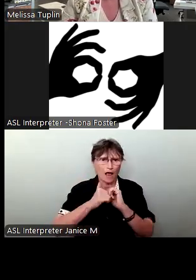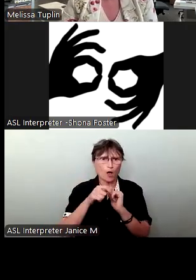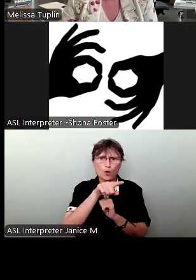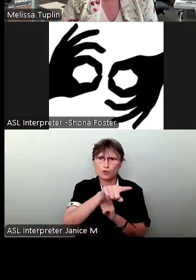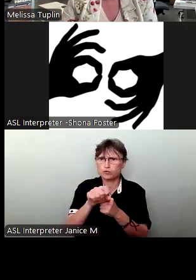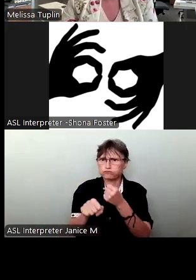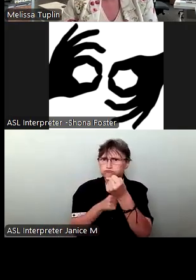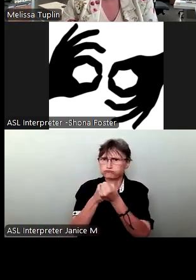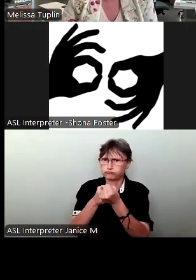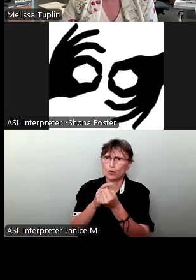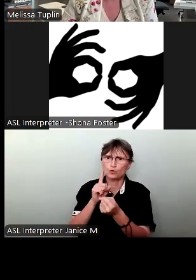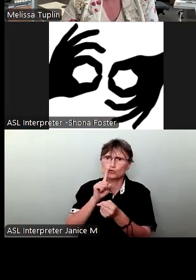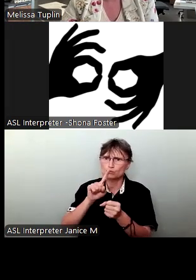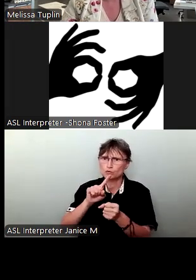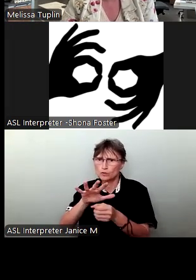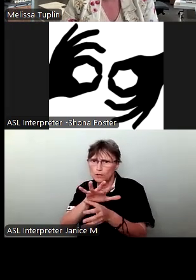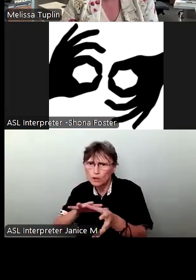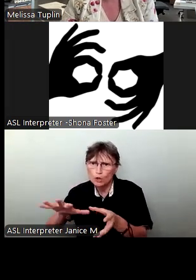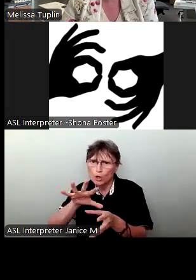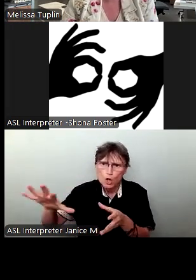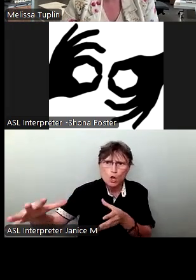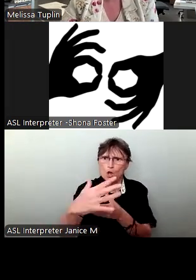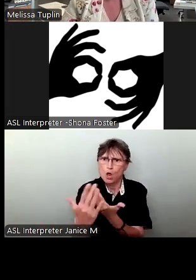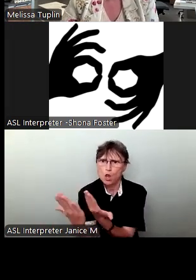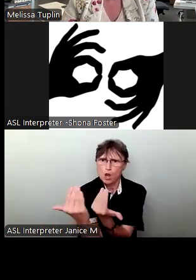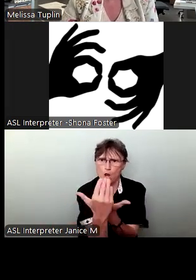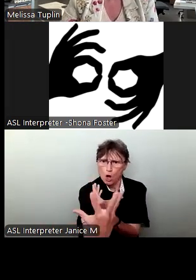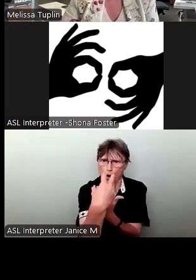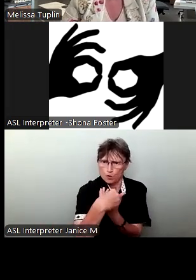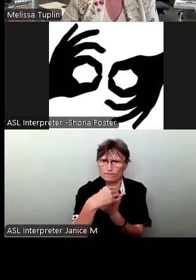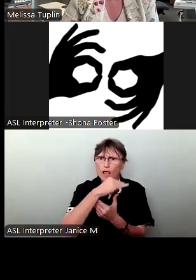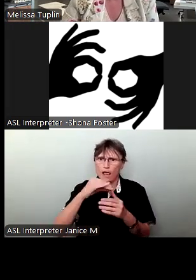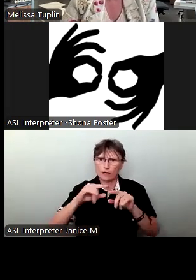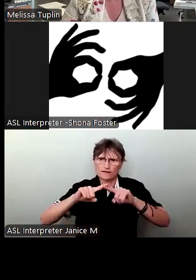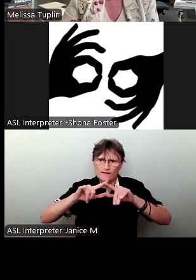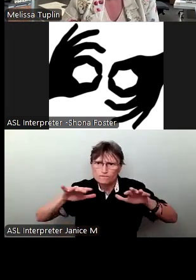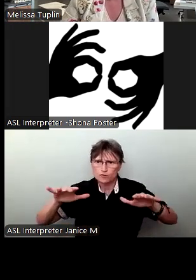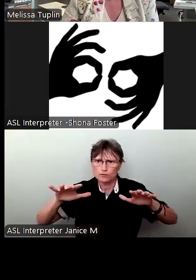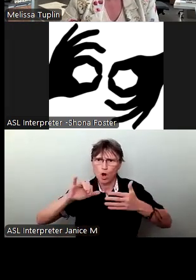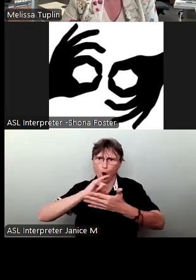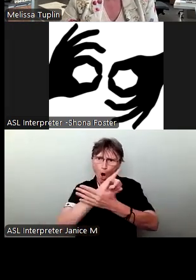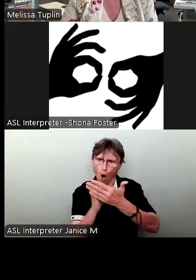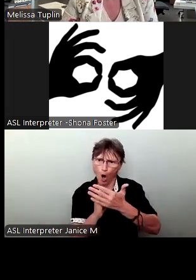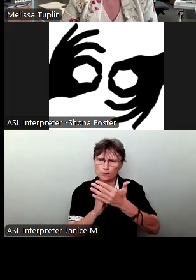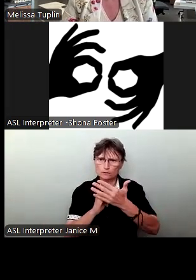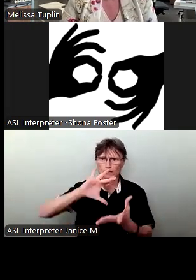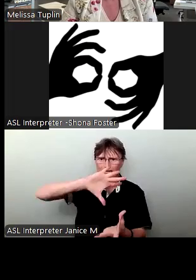and diverse arts ecosystem in Calgary. In our four strategic directions, this is how your